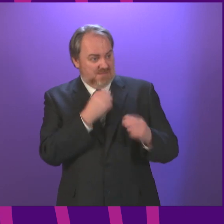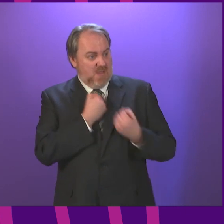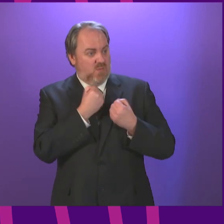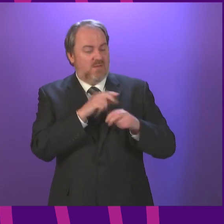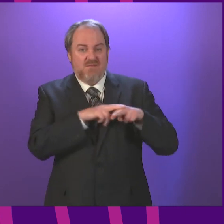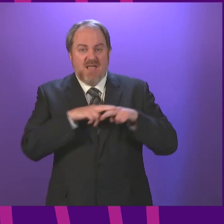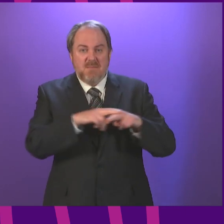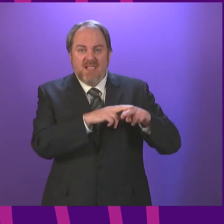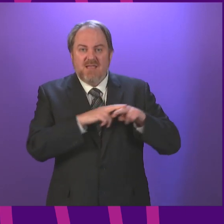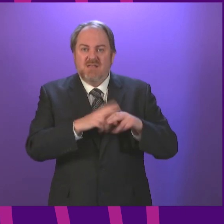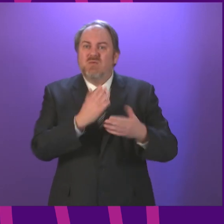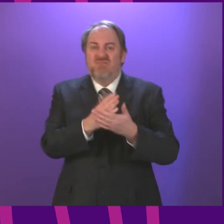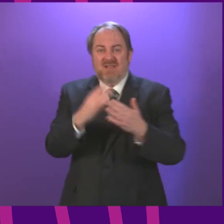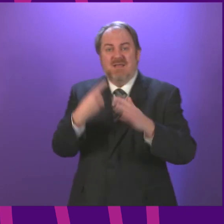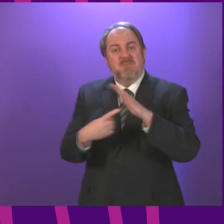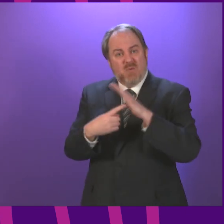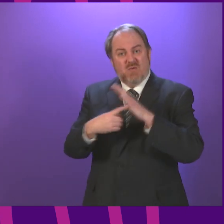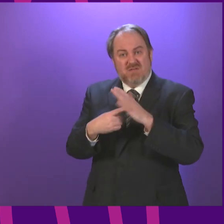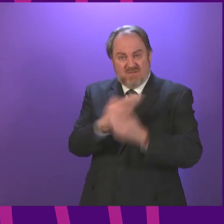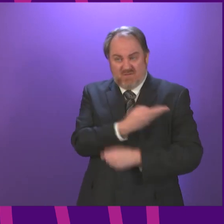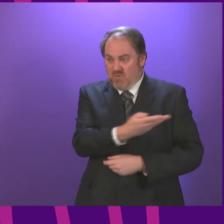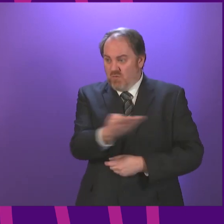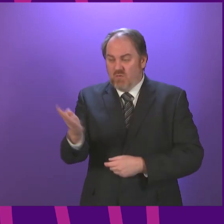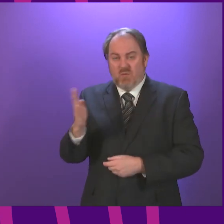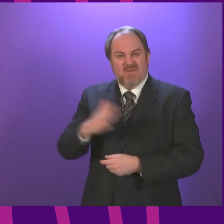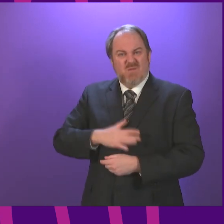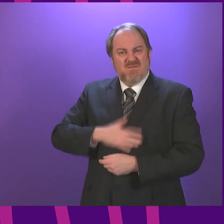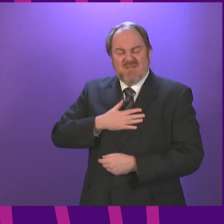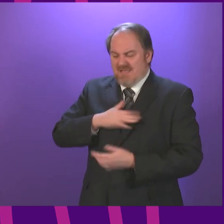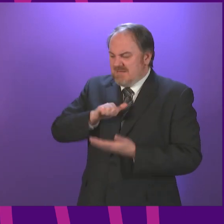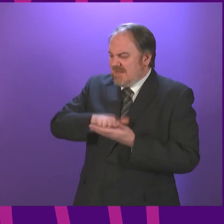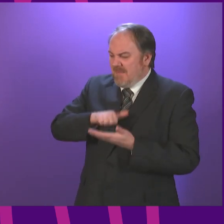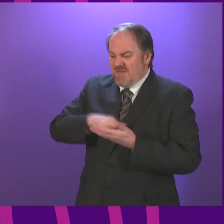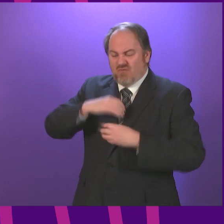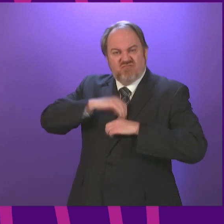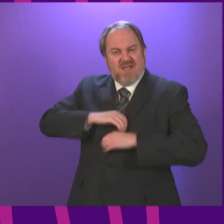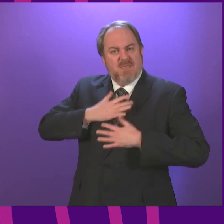are there. We must make clear to people that they should come forward if anything is worrying them.